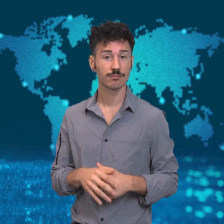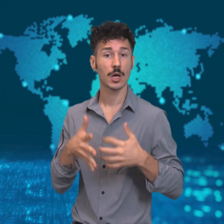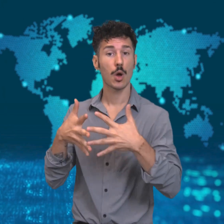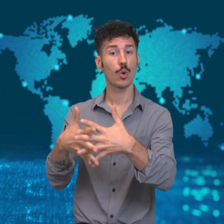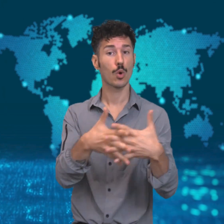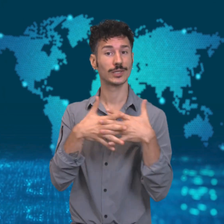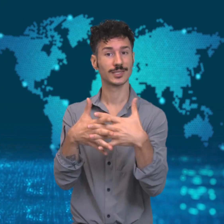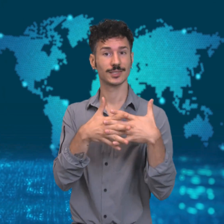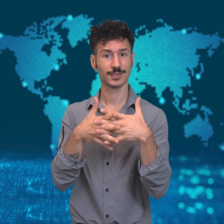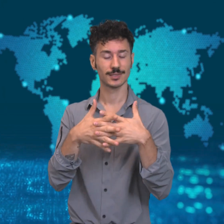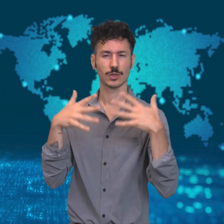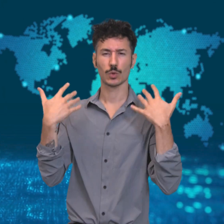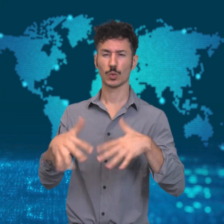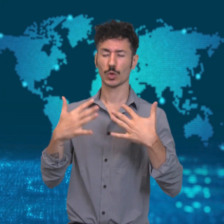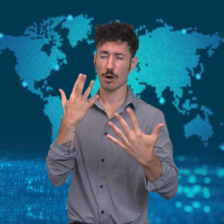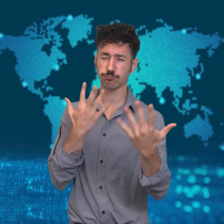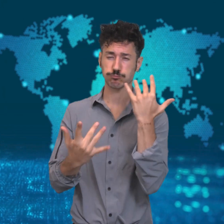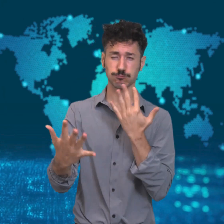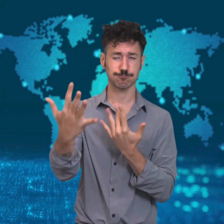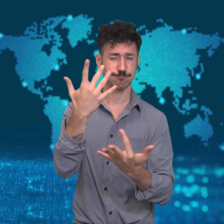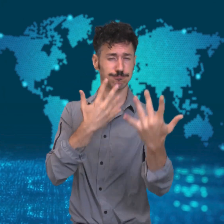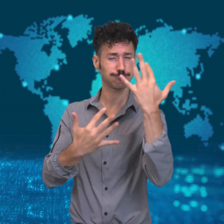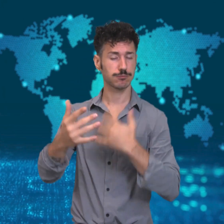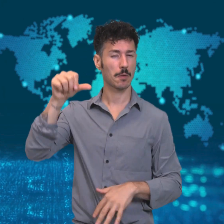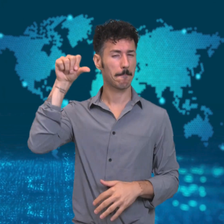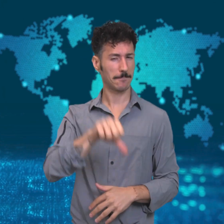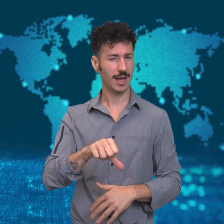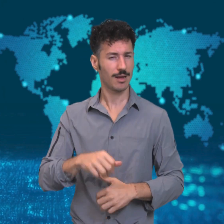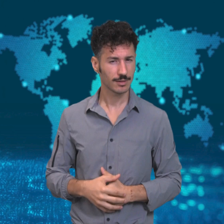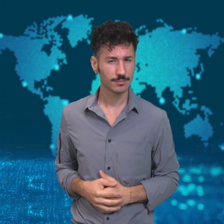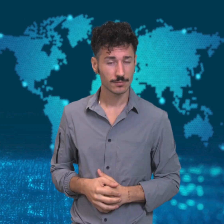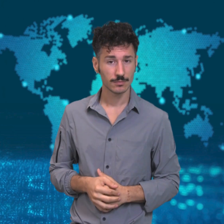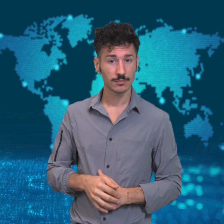Worst wildfire season.